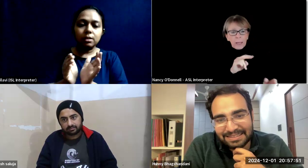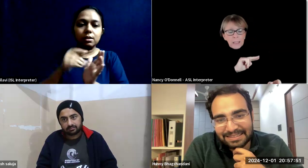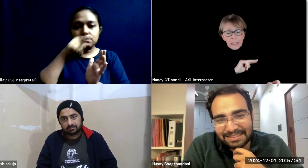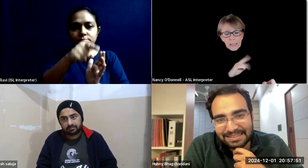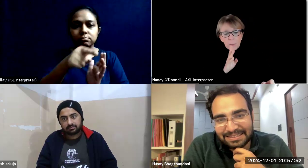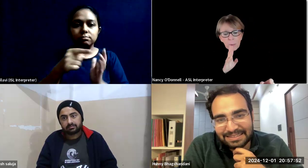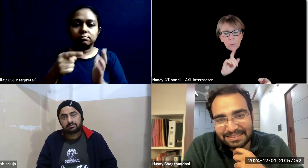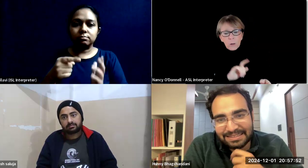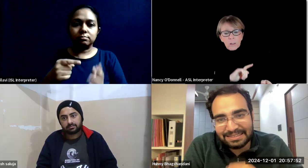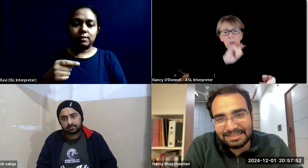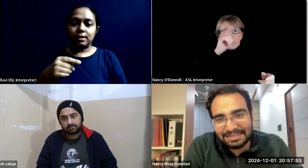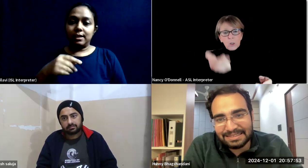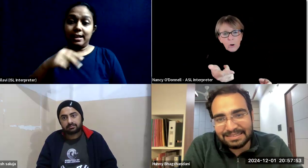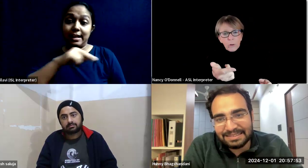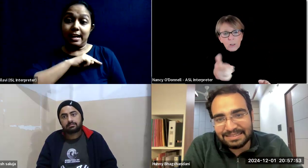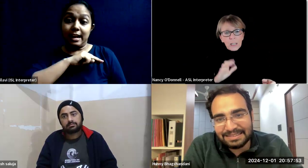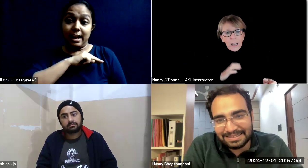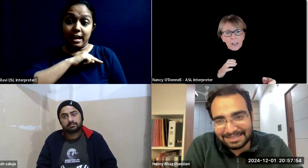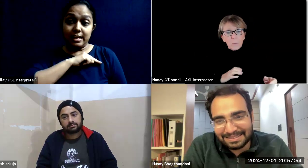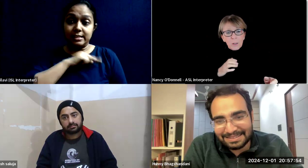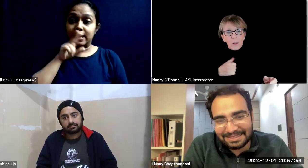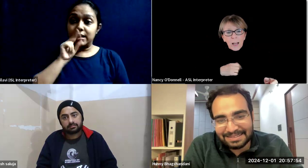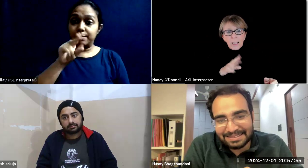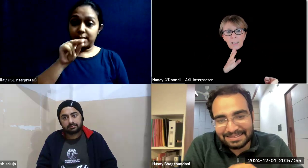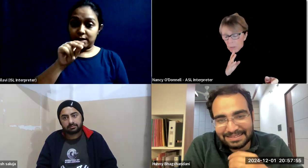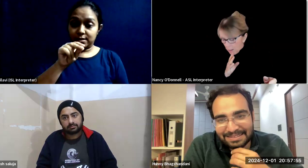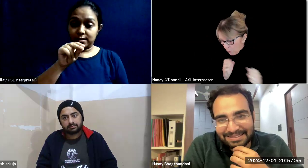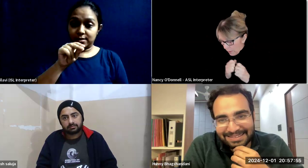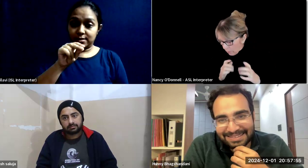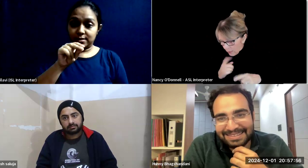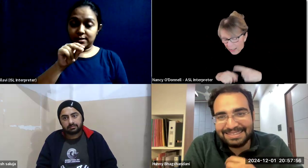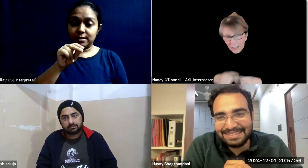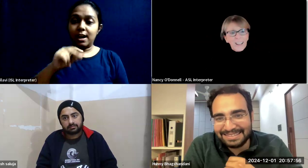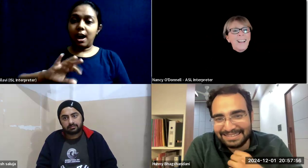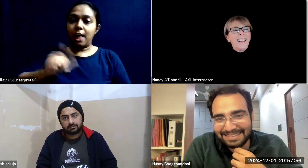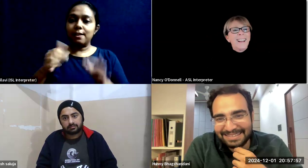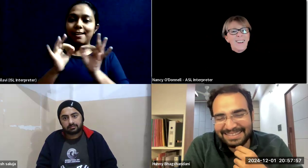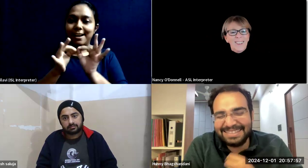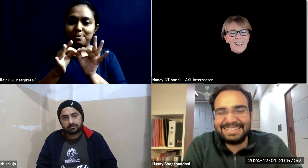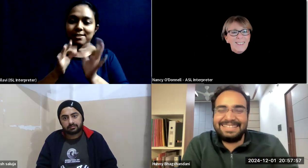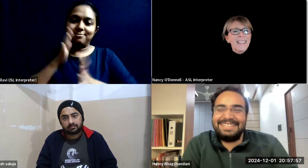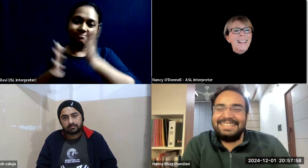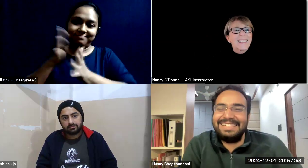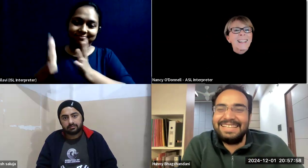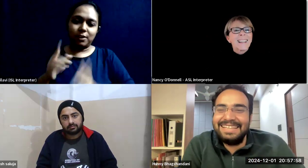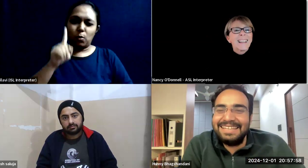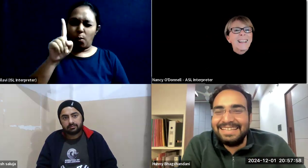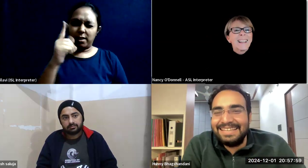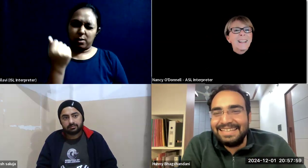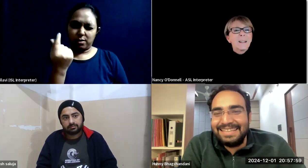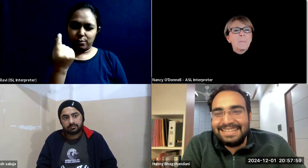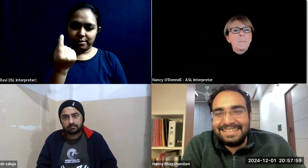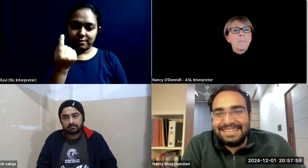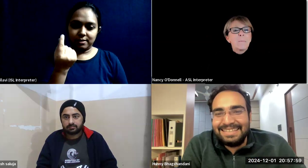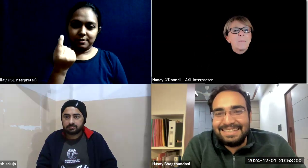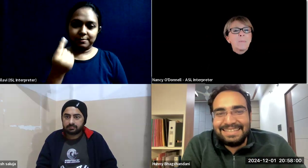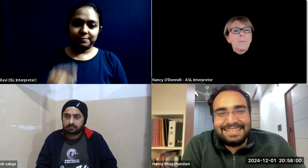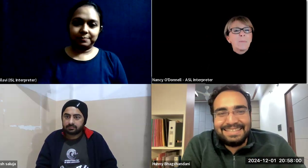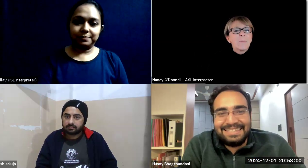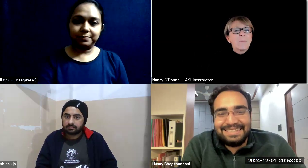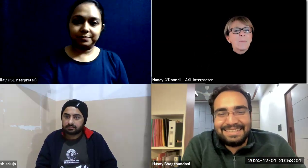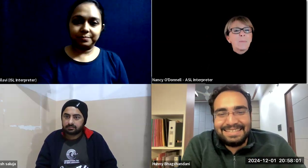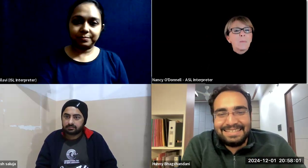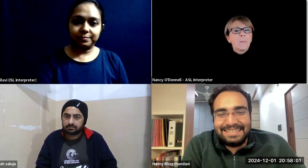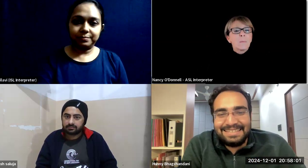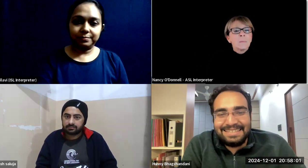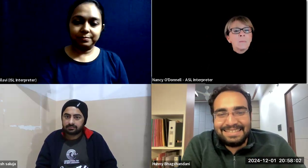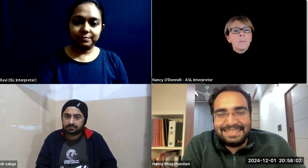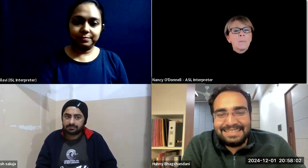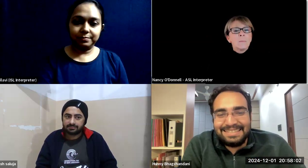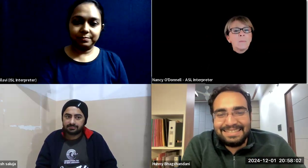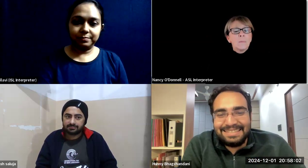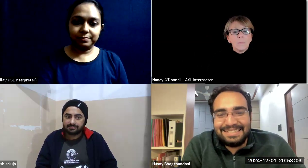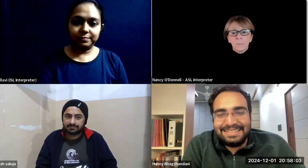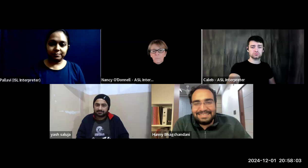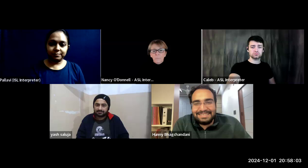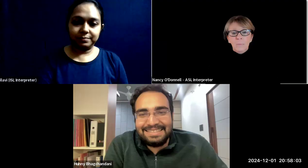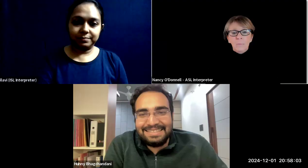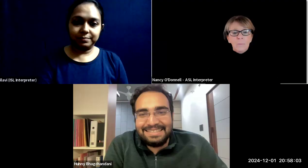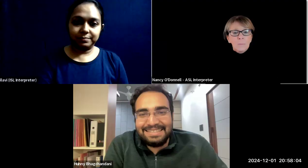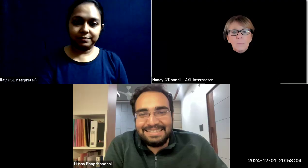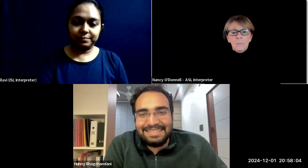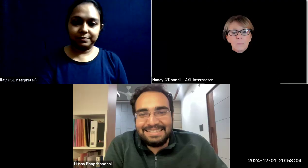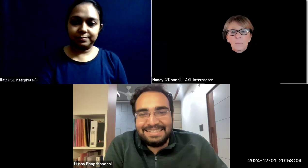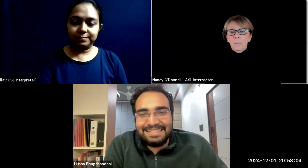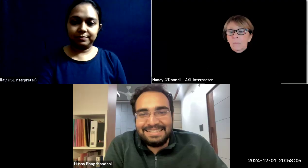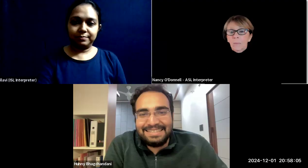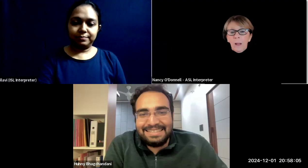[Nancy speaking] Hey, this is Nancy speaking. We're going to switch over to Caleb so that I can speak without signing. Hold on one second.